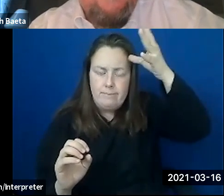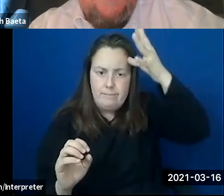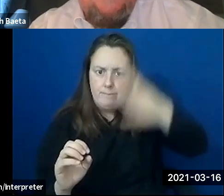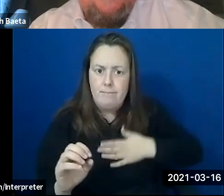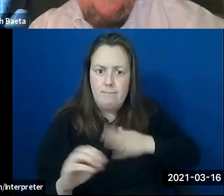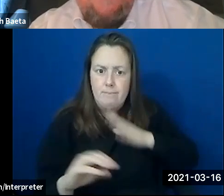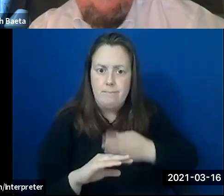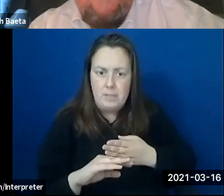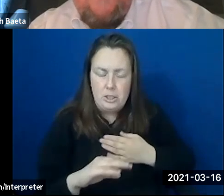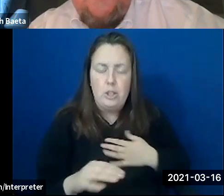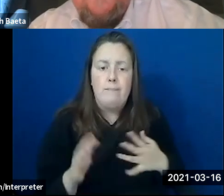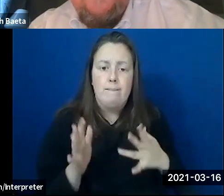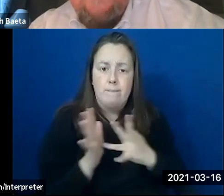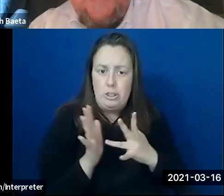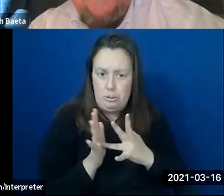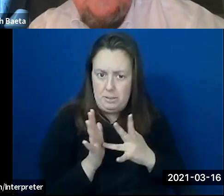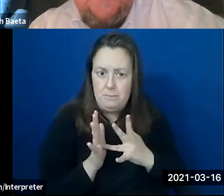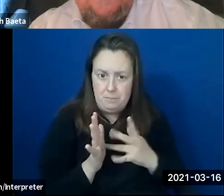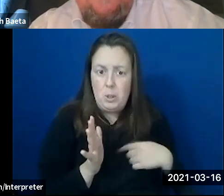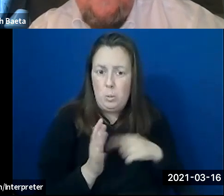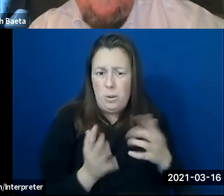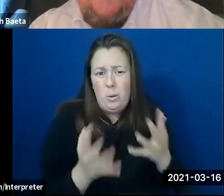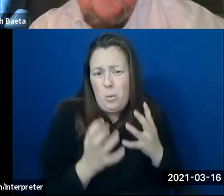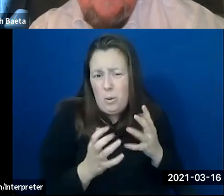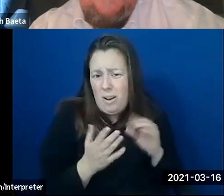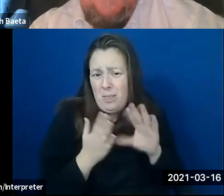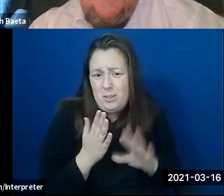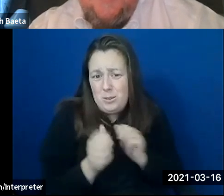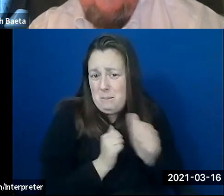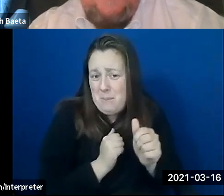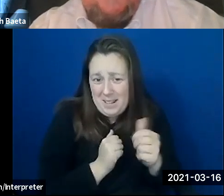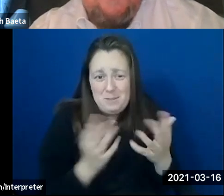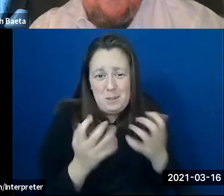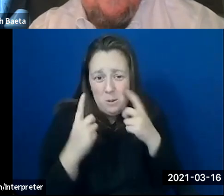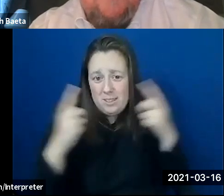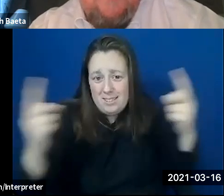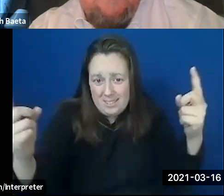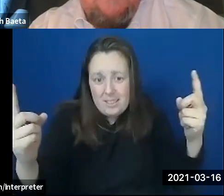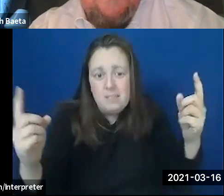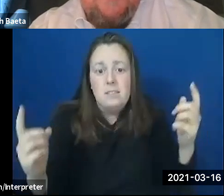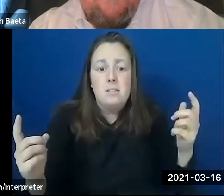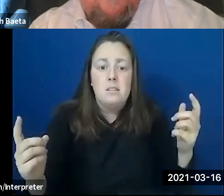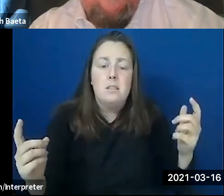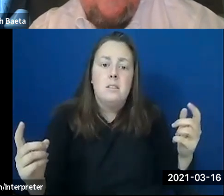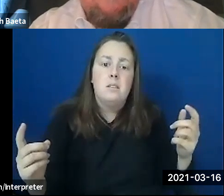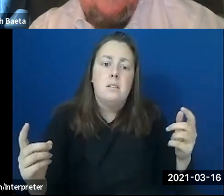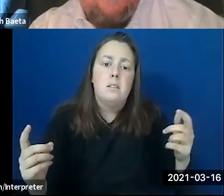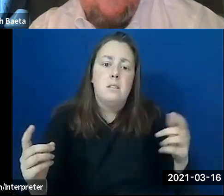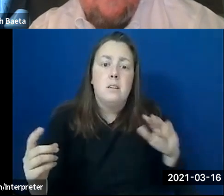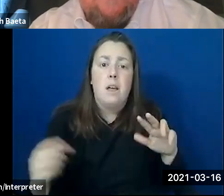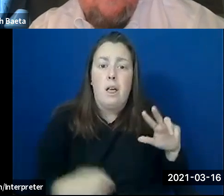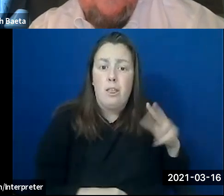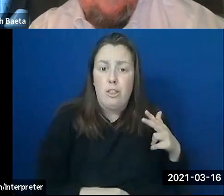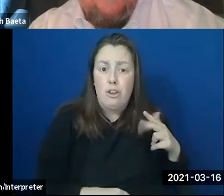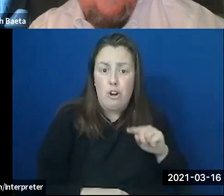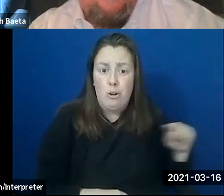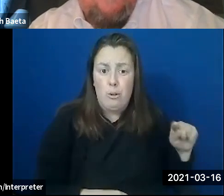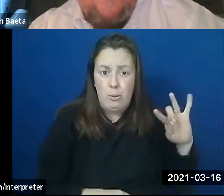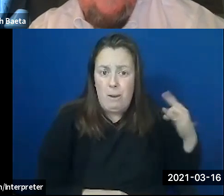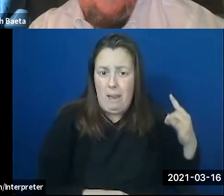Joseph Baeta: in science, that we want our students to pass these tests and do well on this test I have less concerns about testing in three through eight to be quite honest one's a graduation requirement.